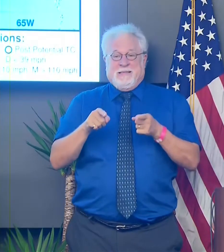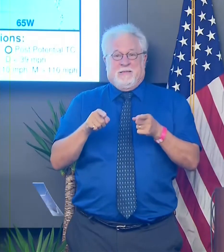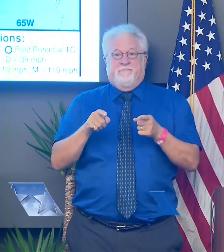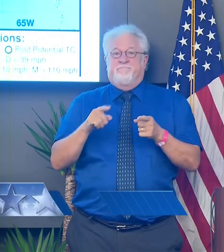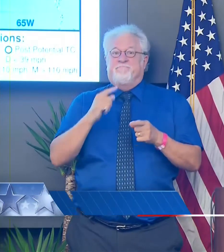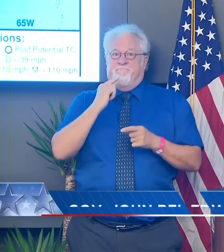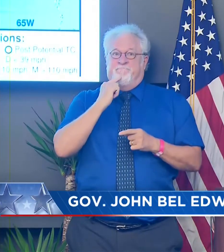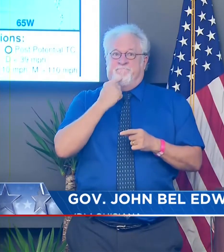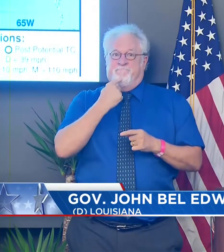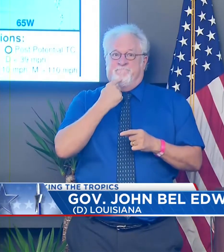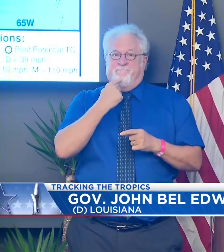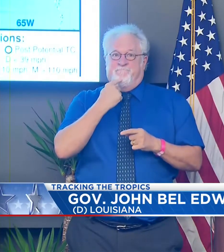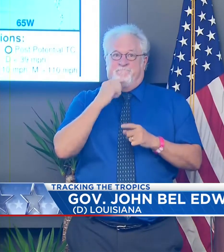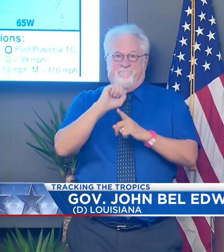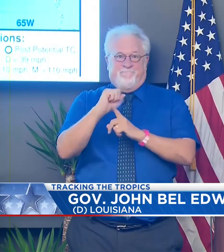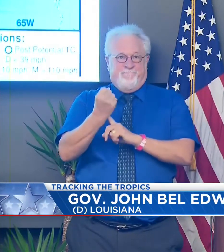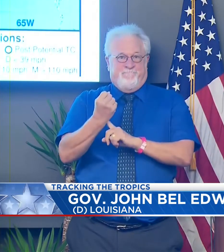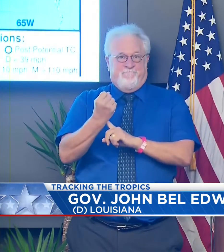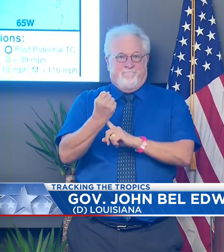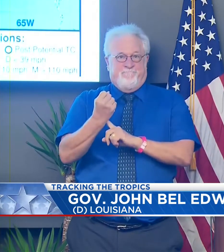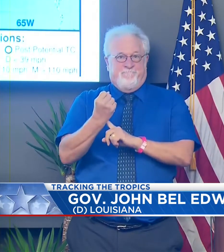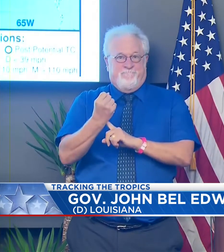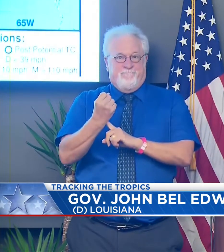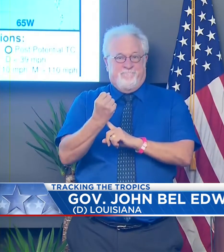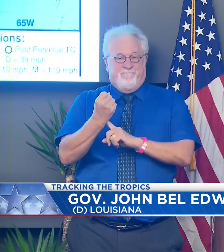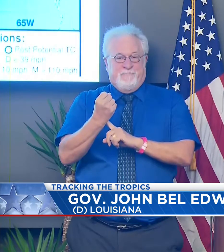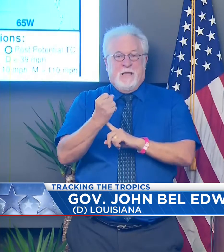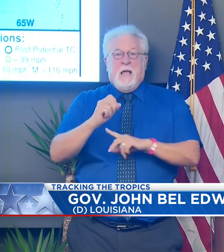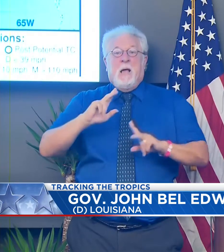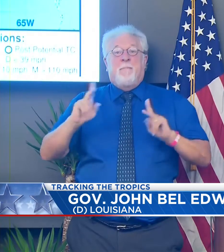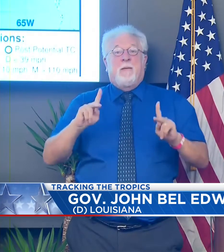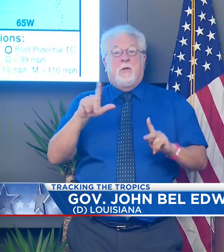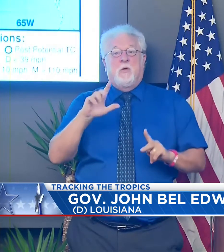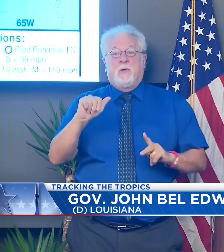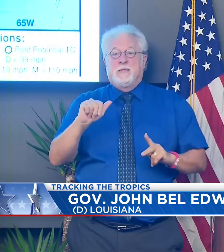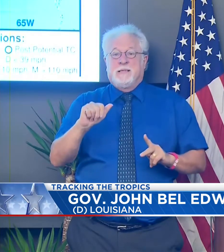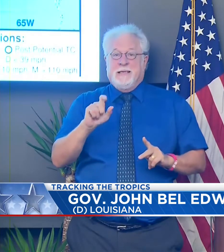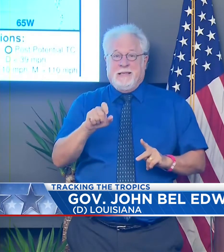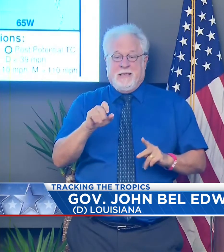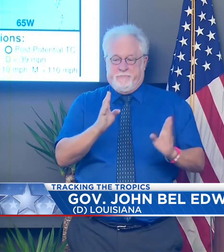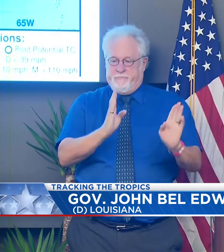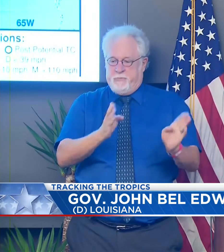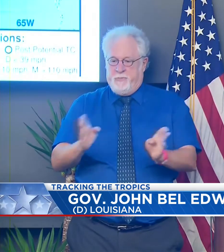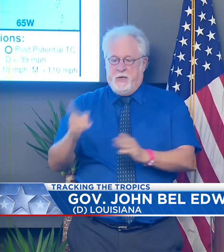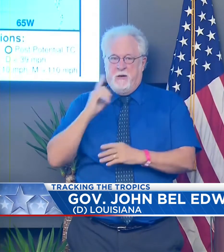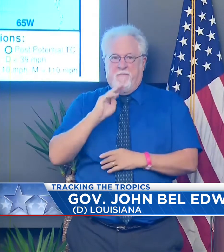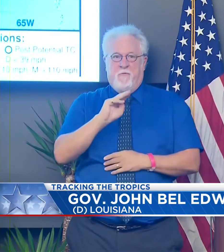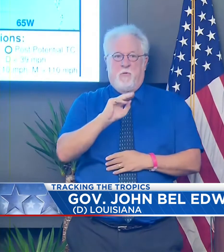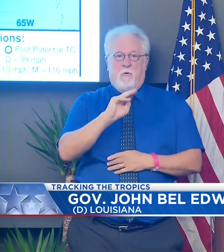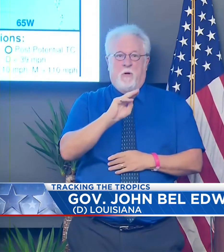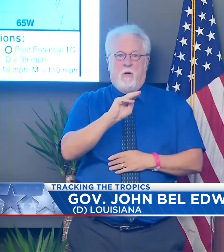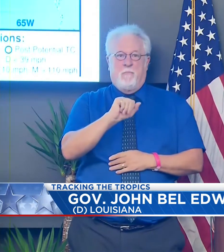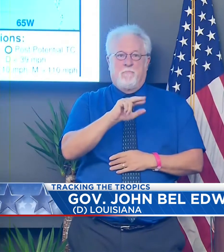AS A RESULT, WE DON'T KNOW WHAT TO EXPECT. I GUESS YOU NEVER KNOW EXACTLY WHAT TO EXPECT. BUT THIS IS A VERY SERIOUS